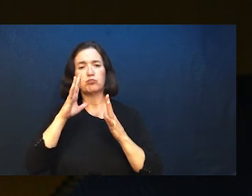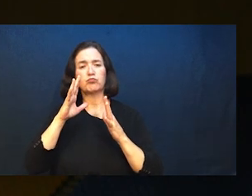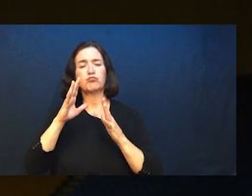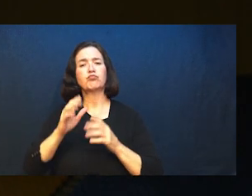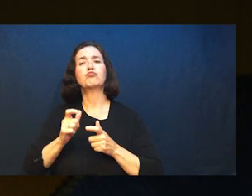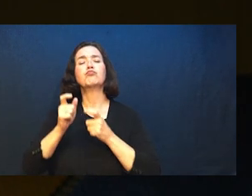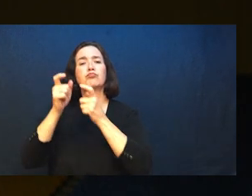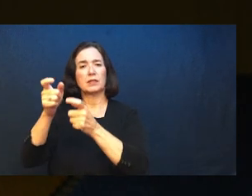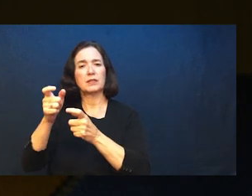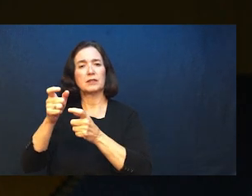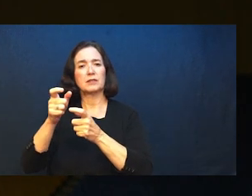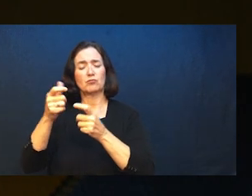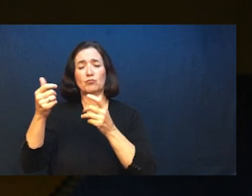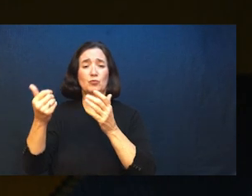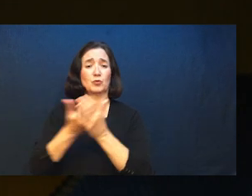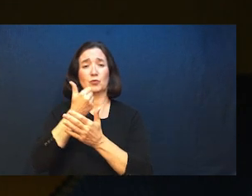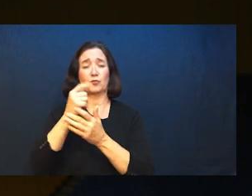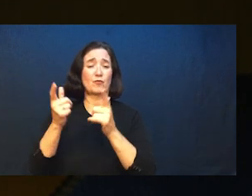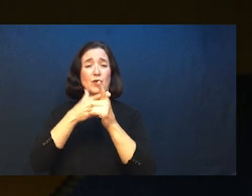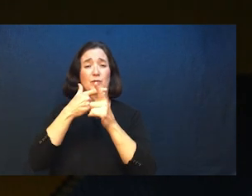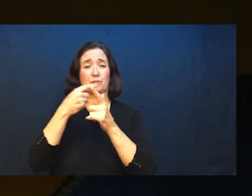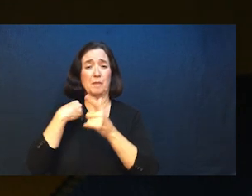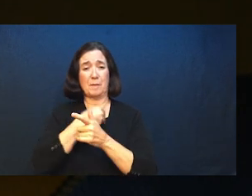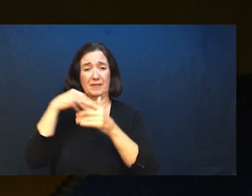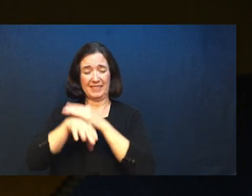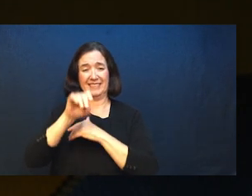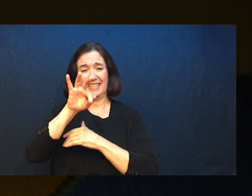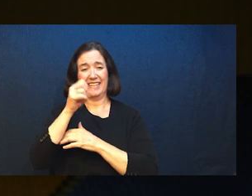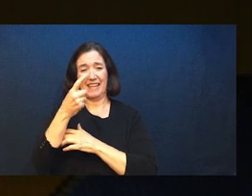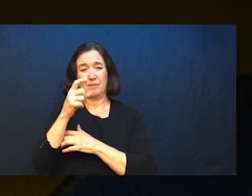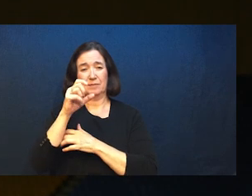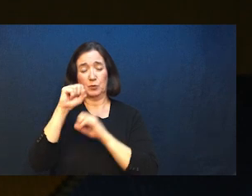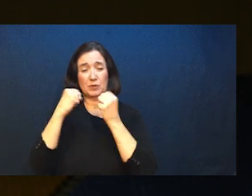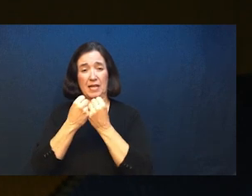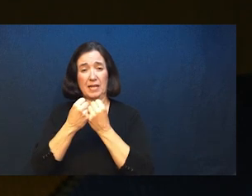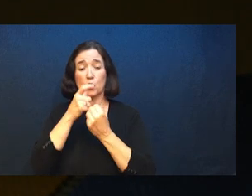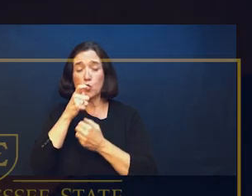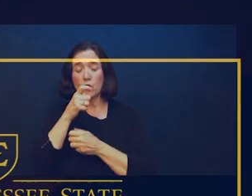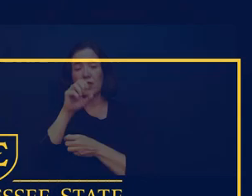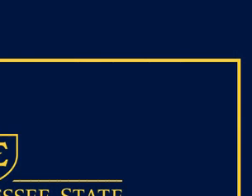Today we have the honor of presenting the inaugural members of the 1911 Society -